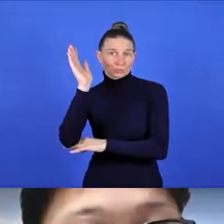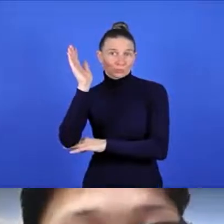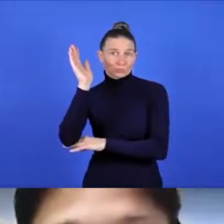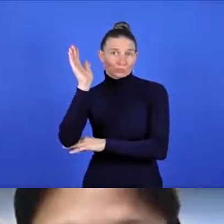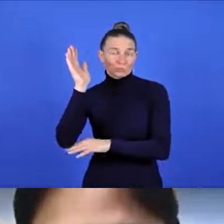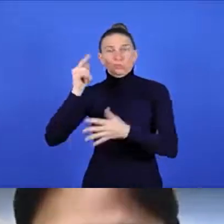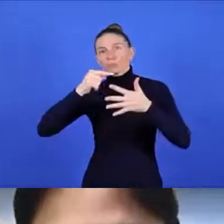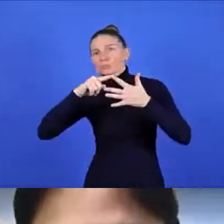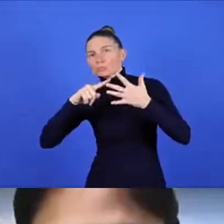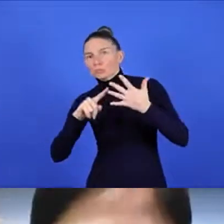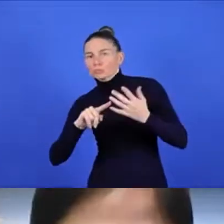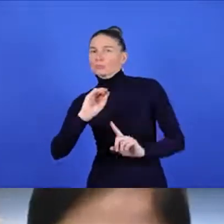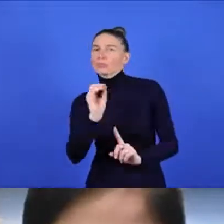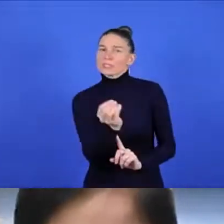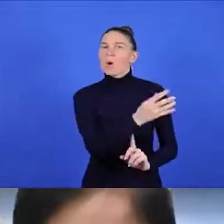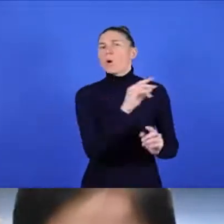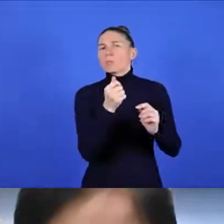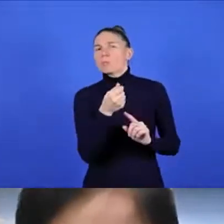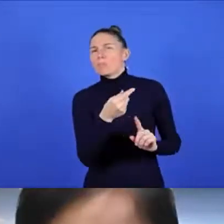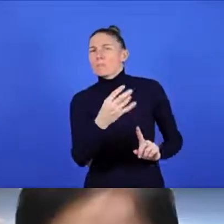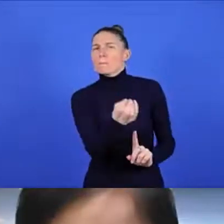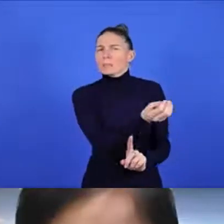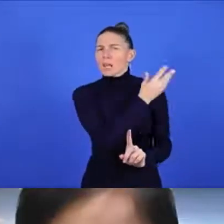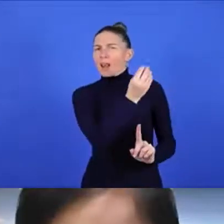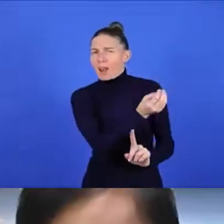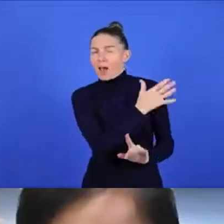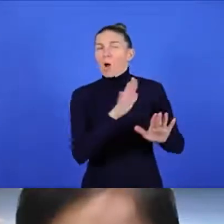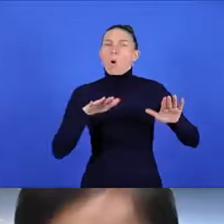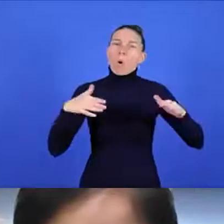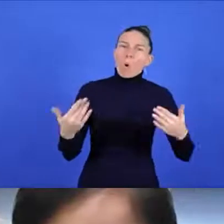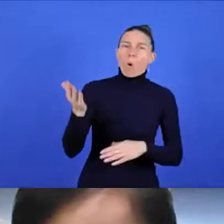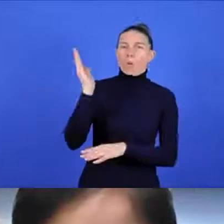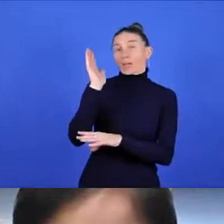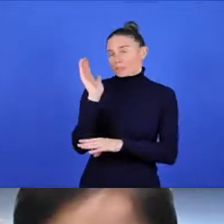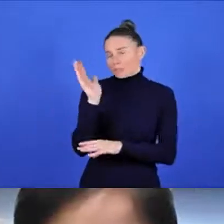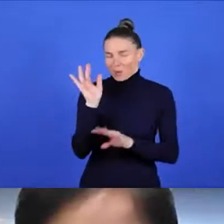about ten minutes to present